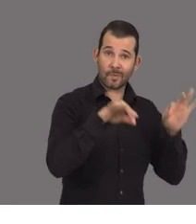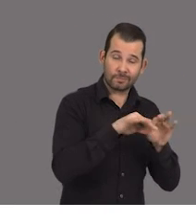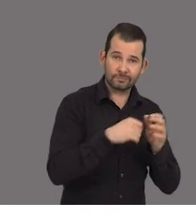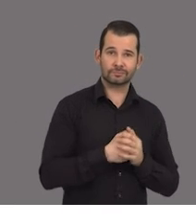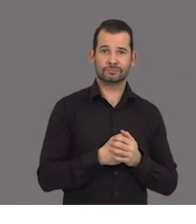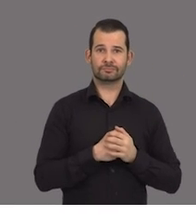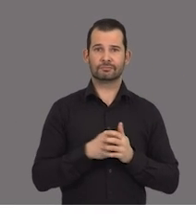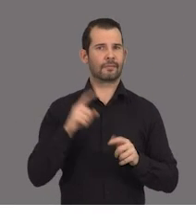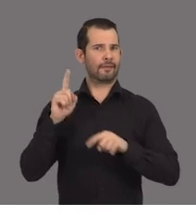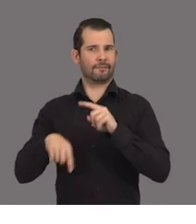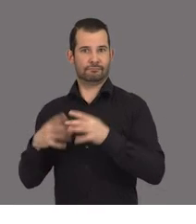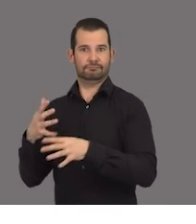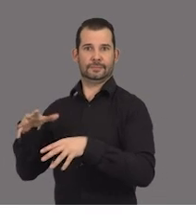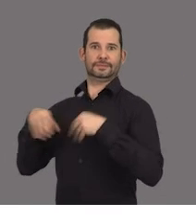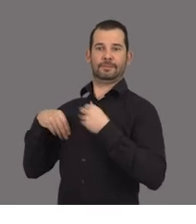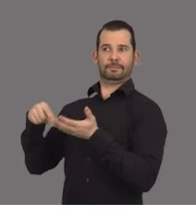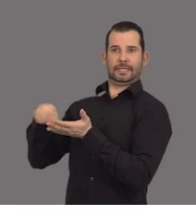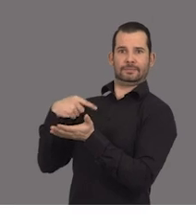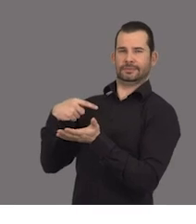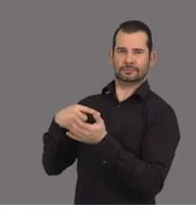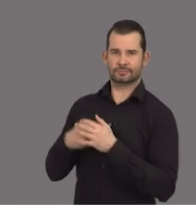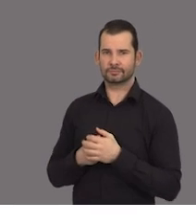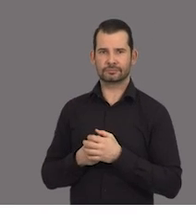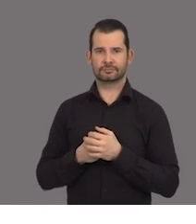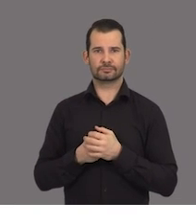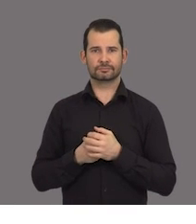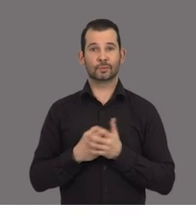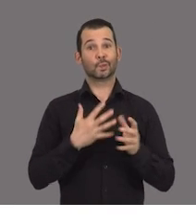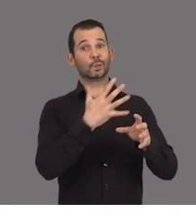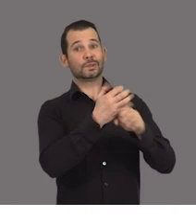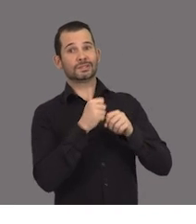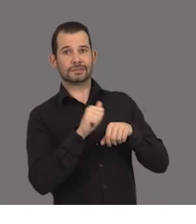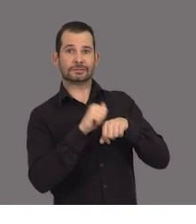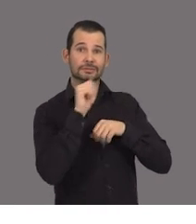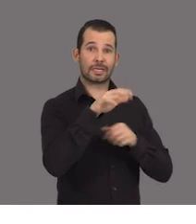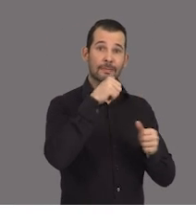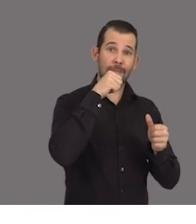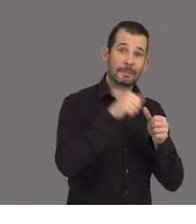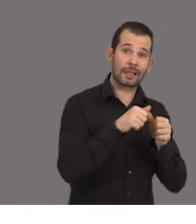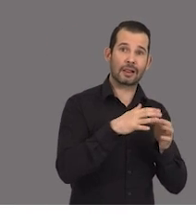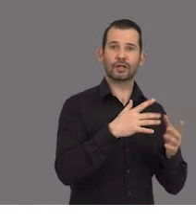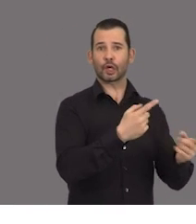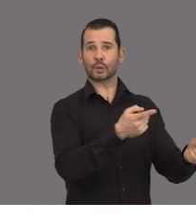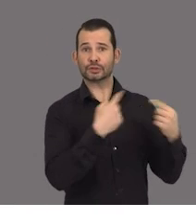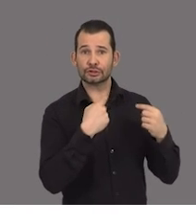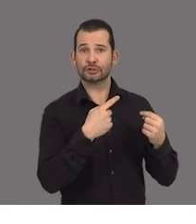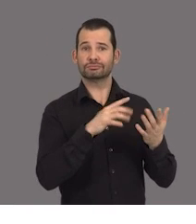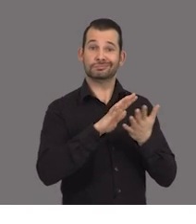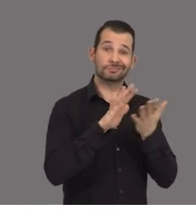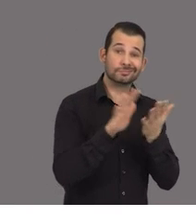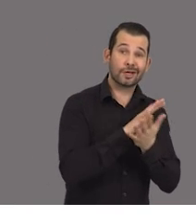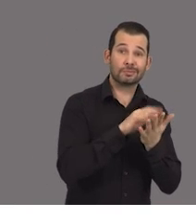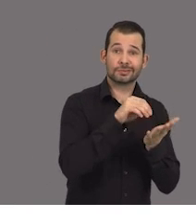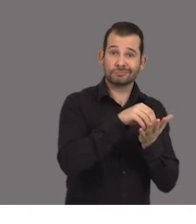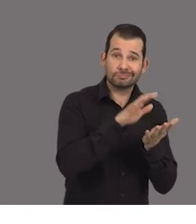accept payments; receive and send mail, returns, documentation or forms;